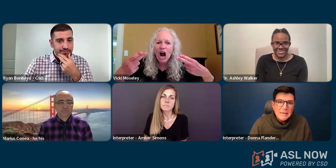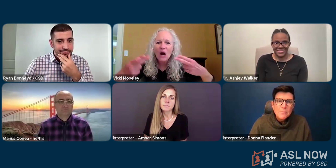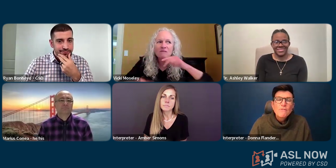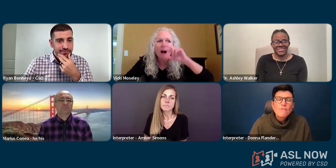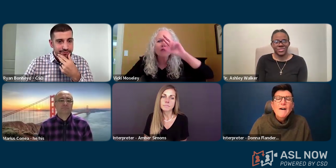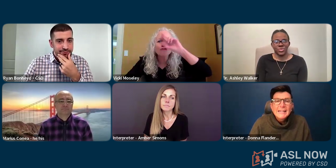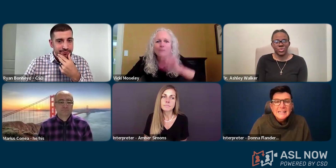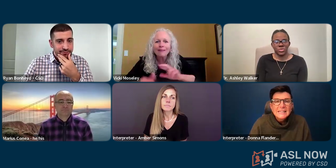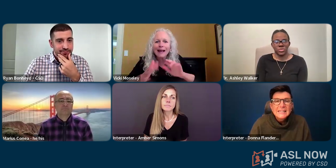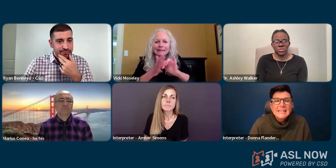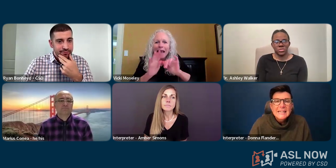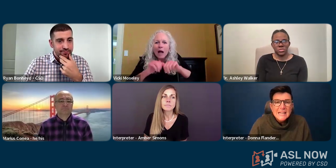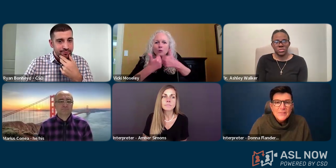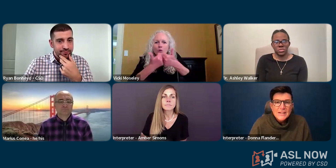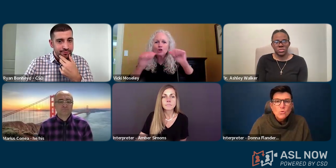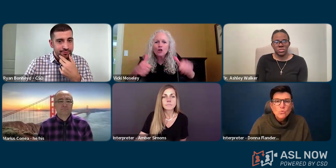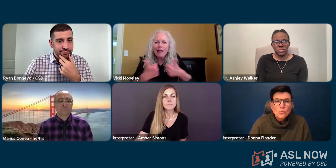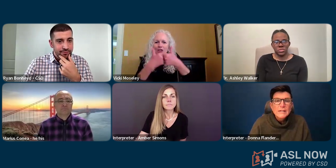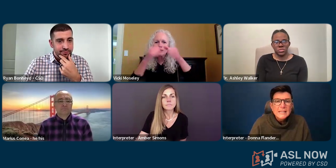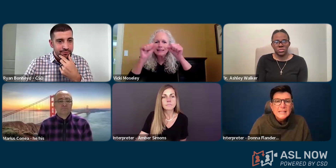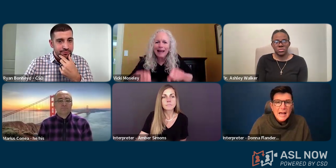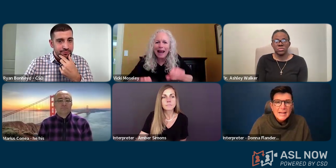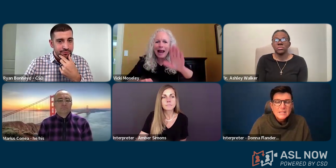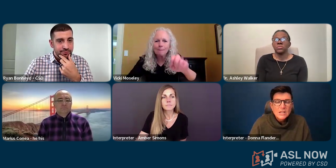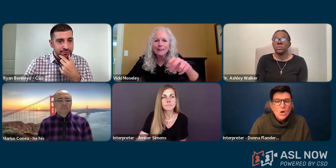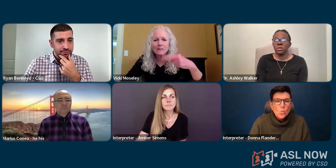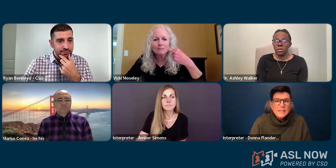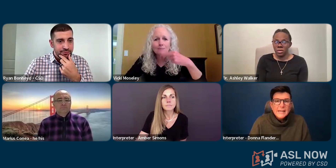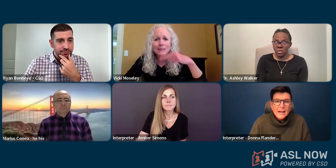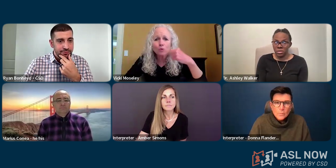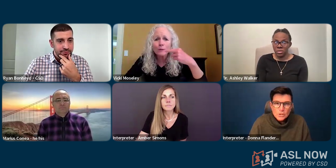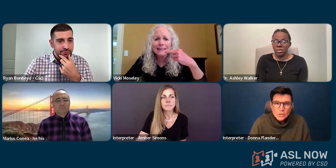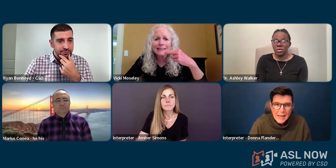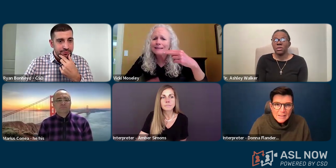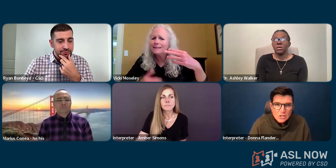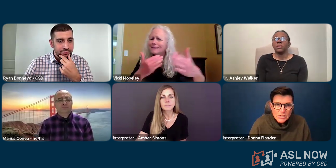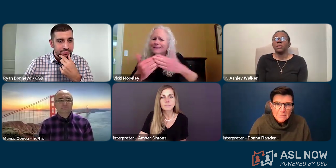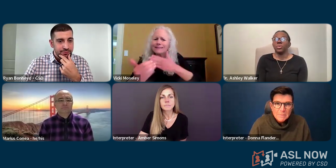And people finally get it. They don't realize what a terrible challenge